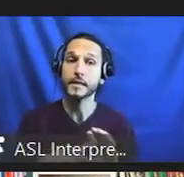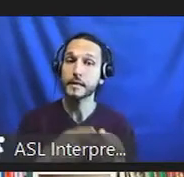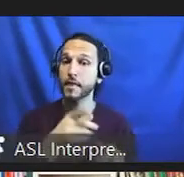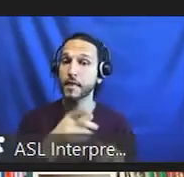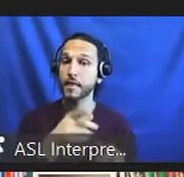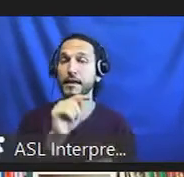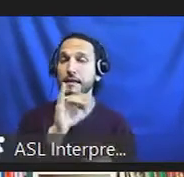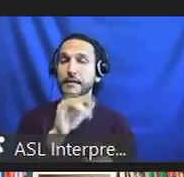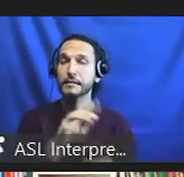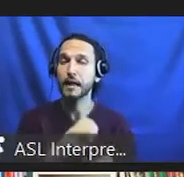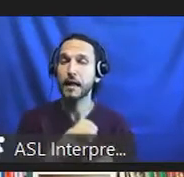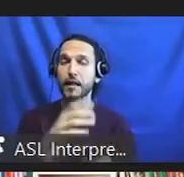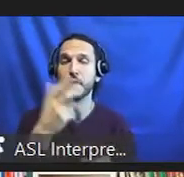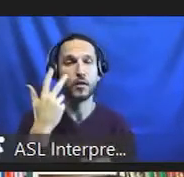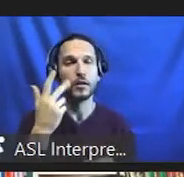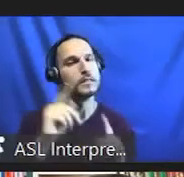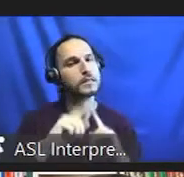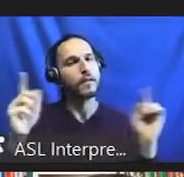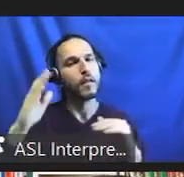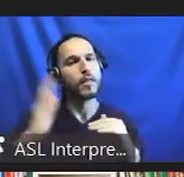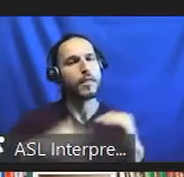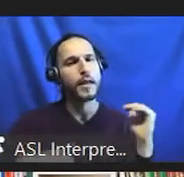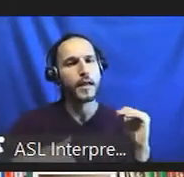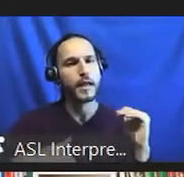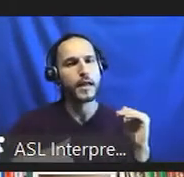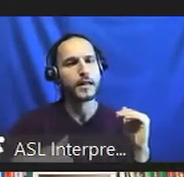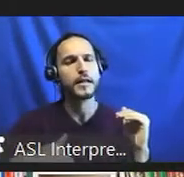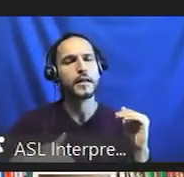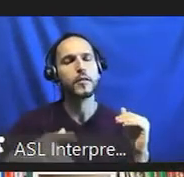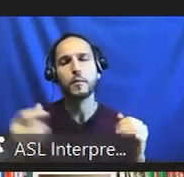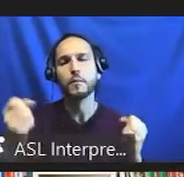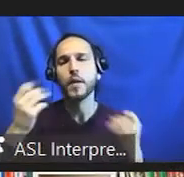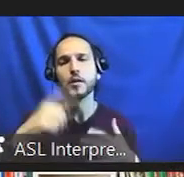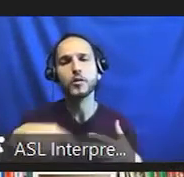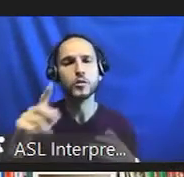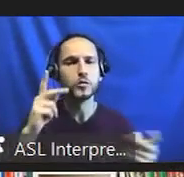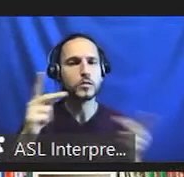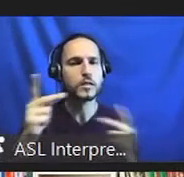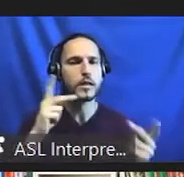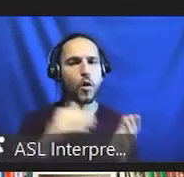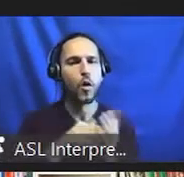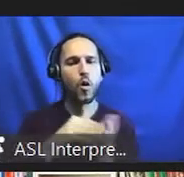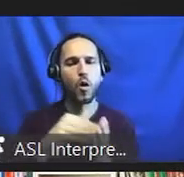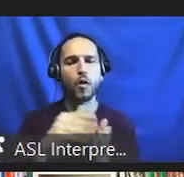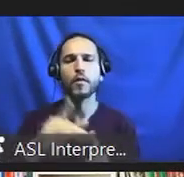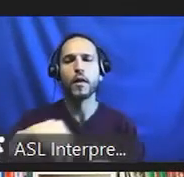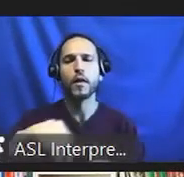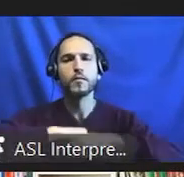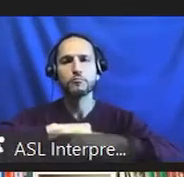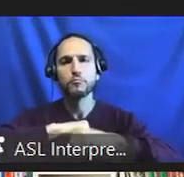is different from the title that many of you may be familiar with that protects employers